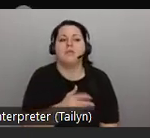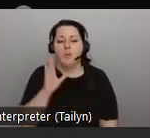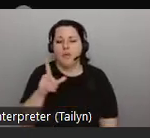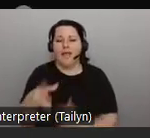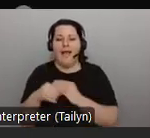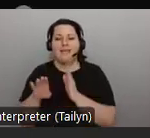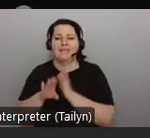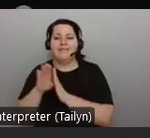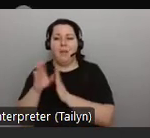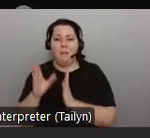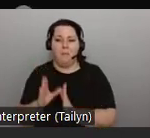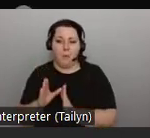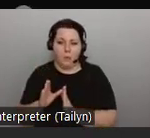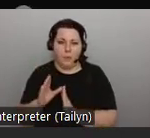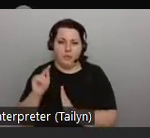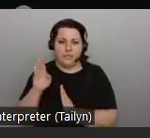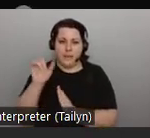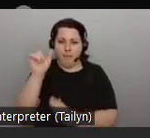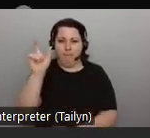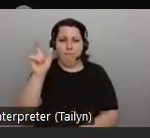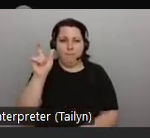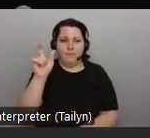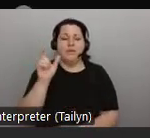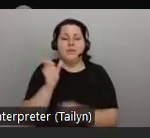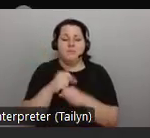going to double-click, sorry. The old version does that. So you will need to add the